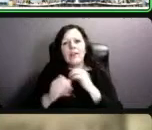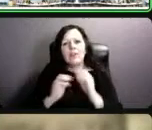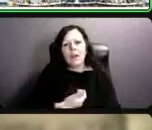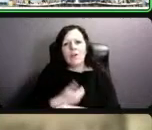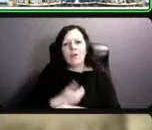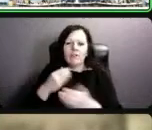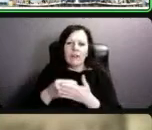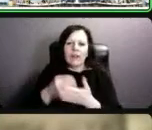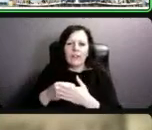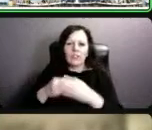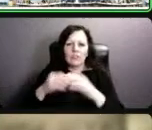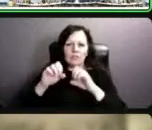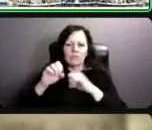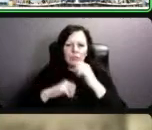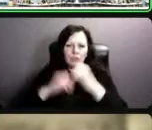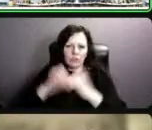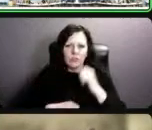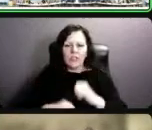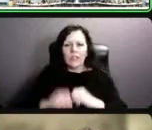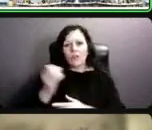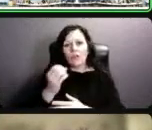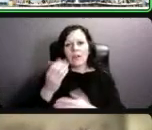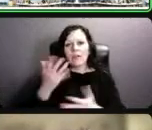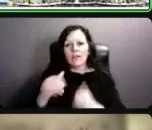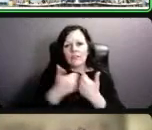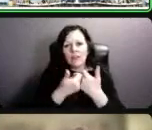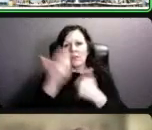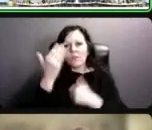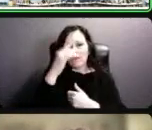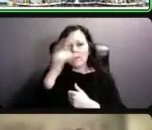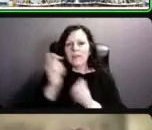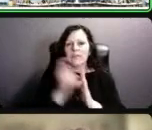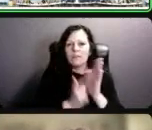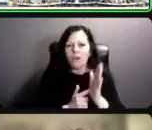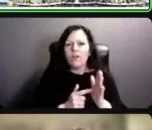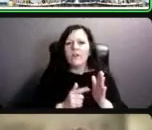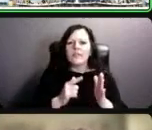HAS MORE SOURCES OF REVENUE SO THAT WE CAN BUILD RESILIENCE